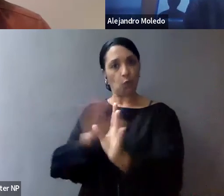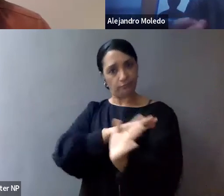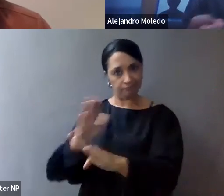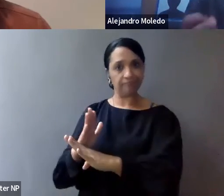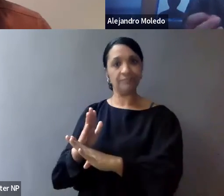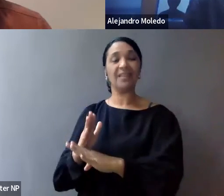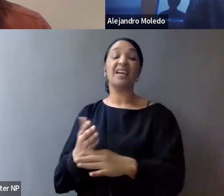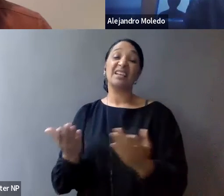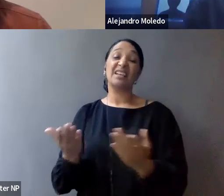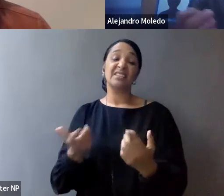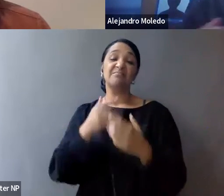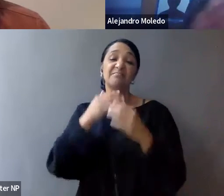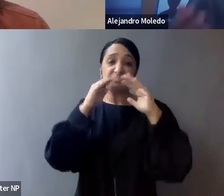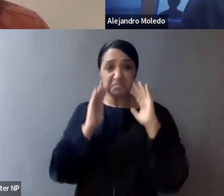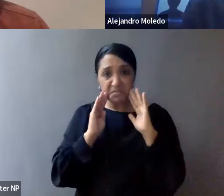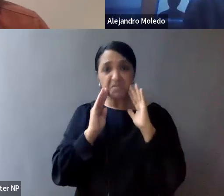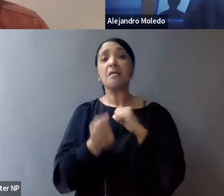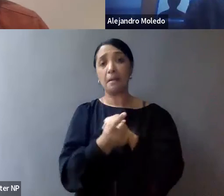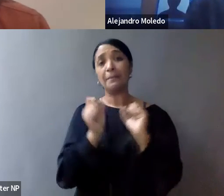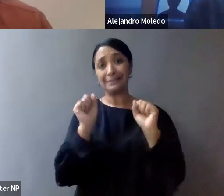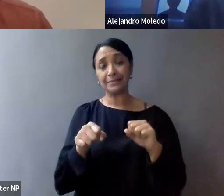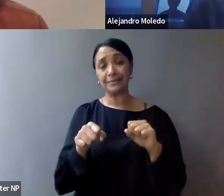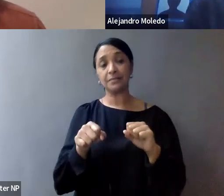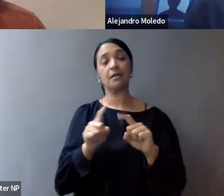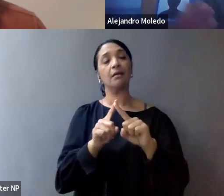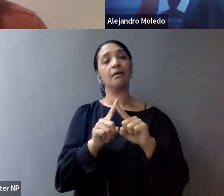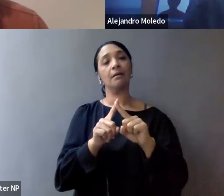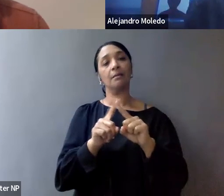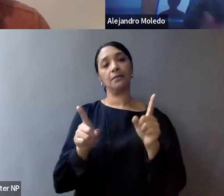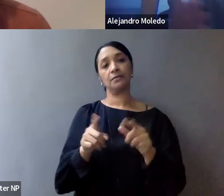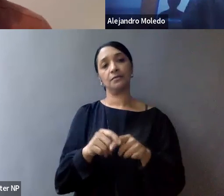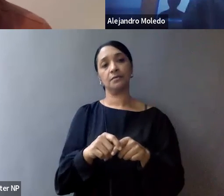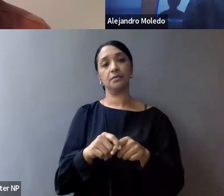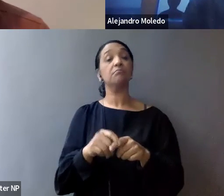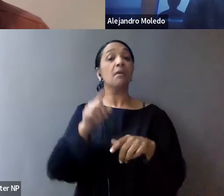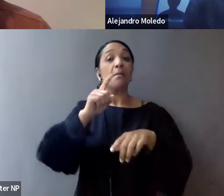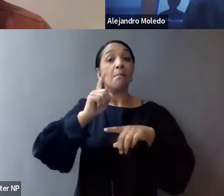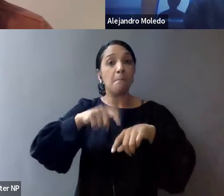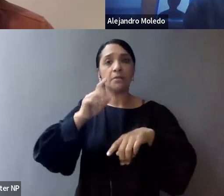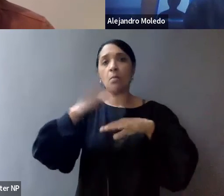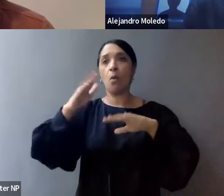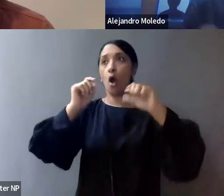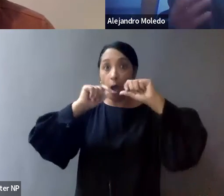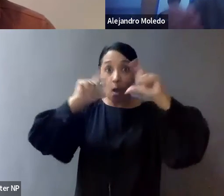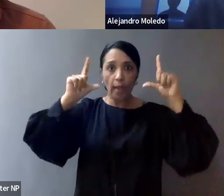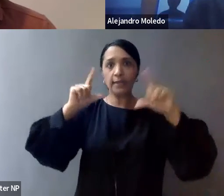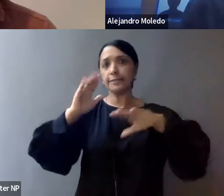It's the sad situation sometimes, but raising awareness about the rights of Persons with Disabilities